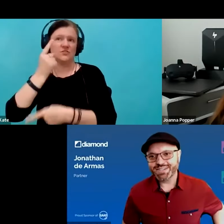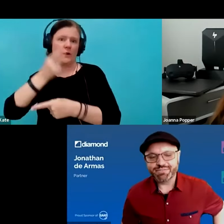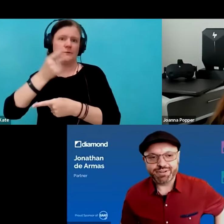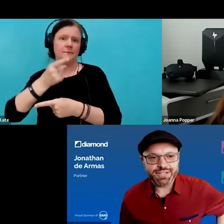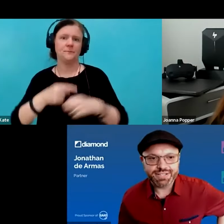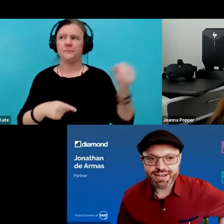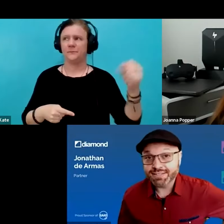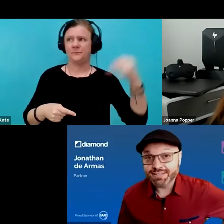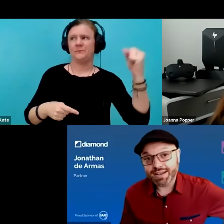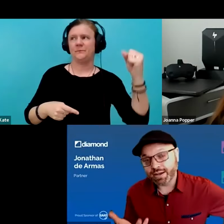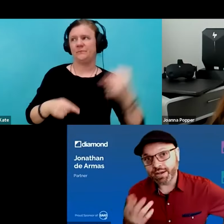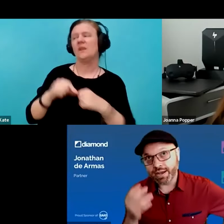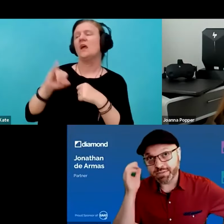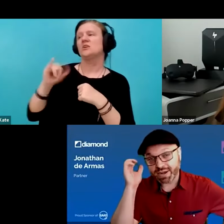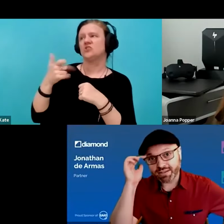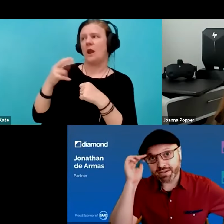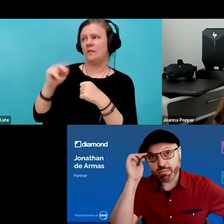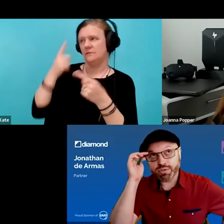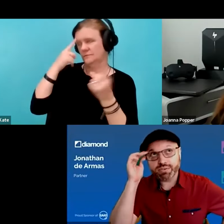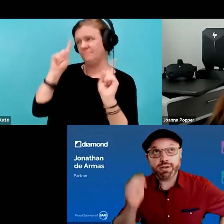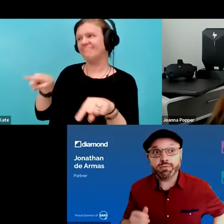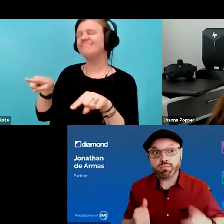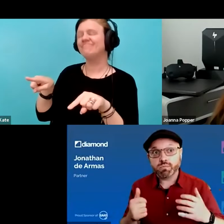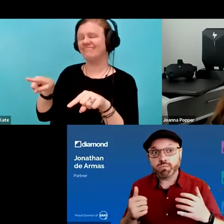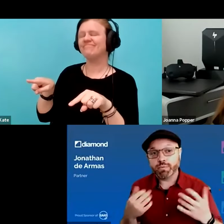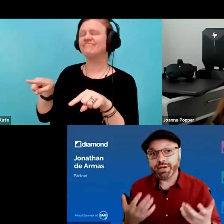Jonathan de Armas: Yes I have to back that up with, you know, my